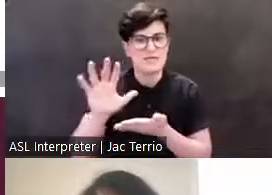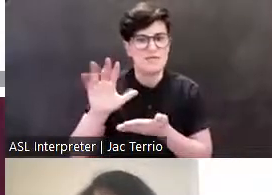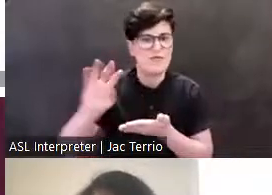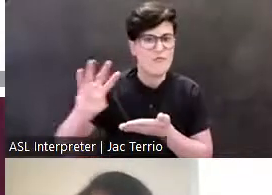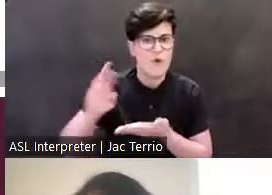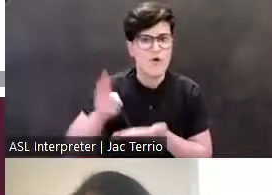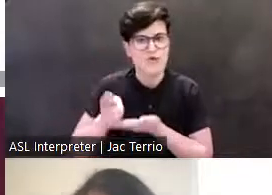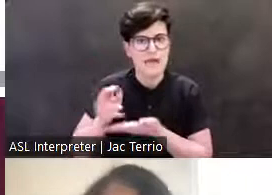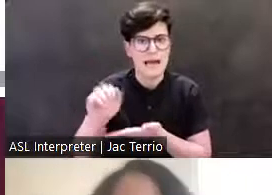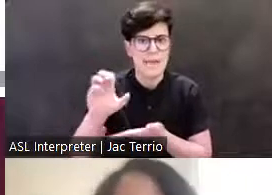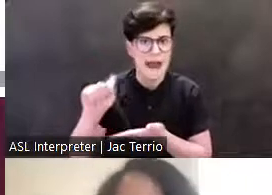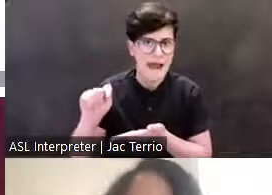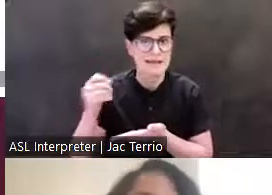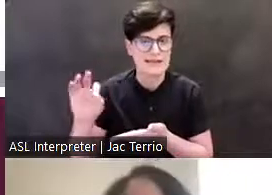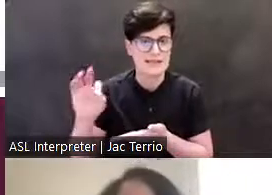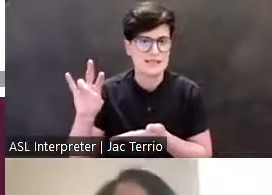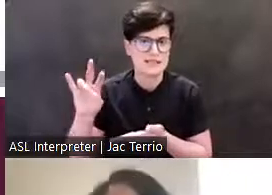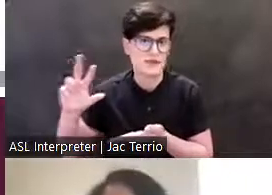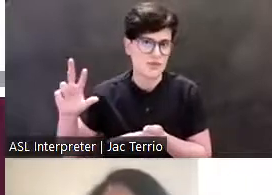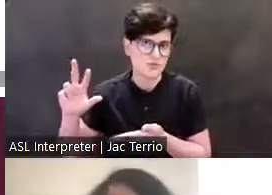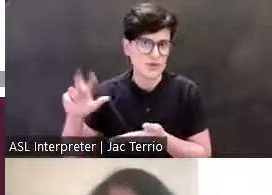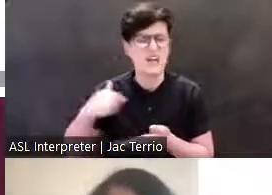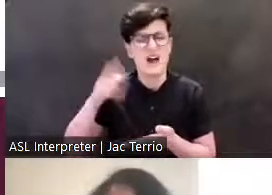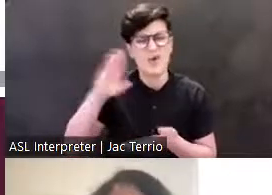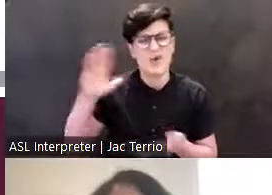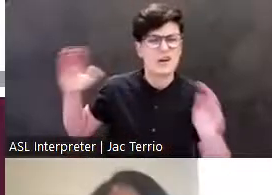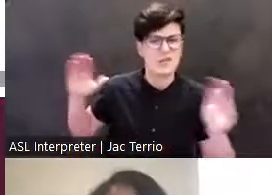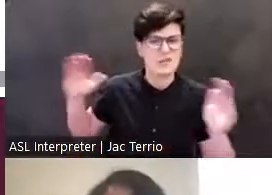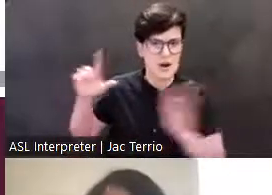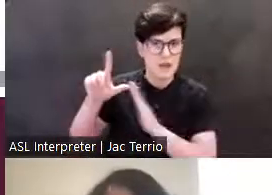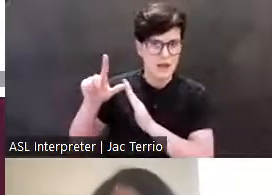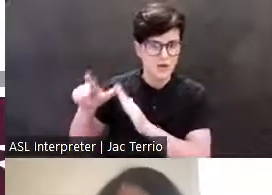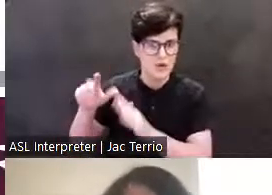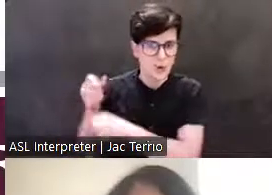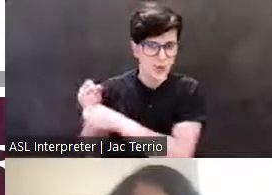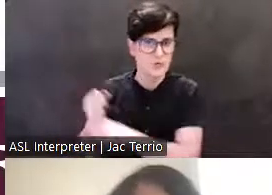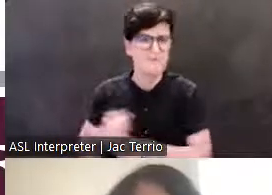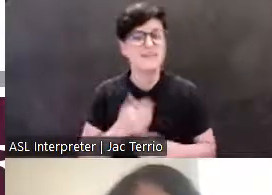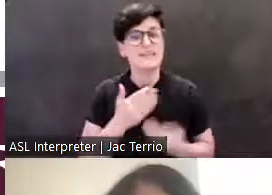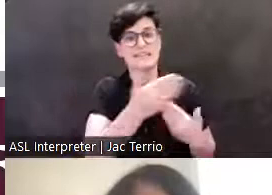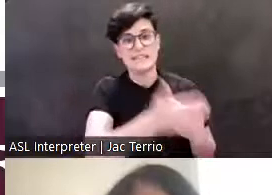But I will explain that a little bit more when we get there.